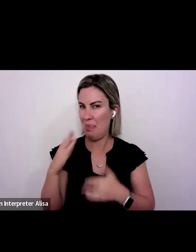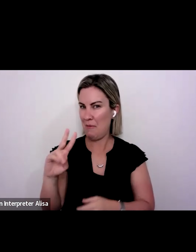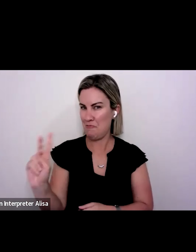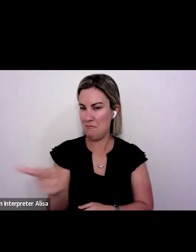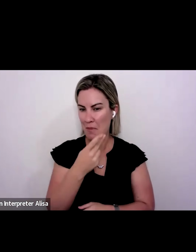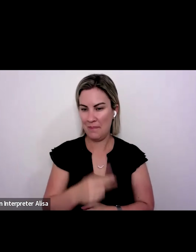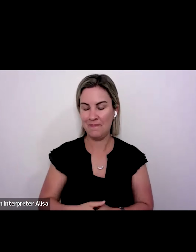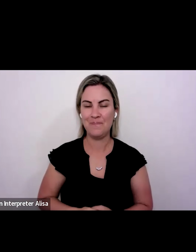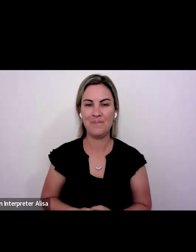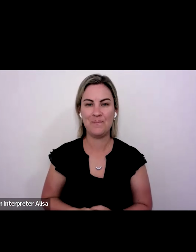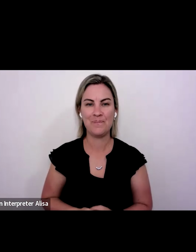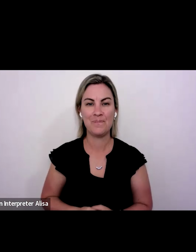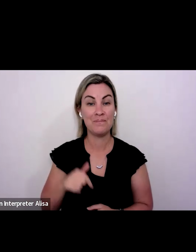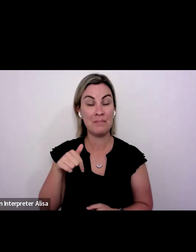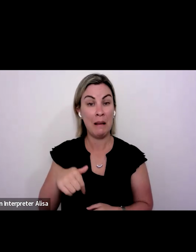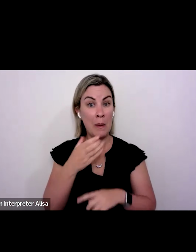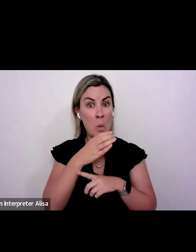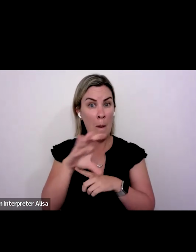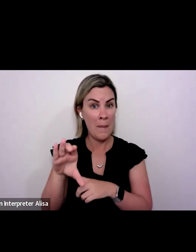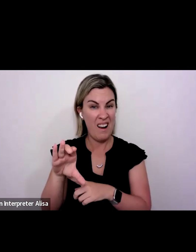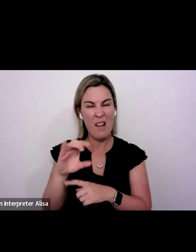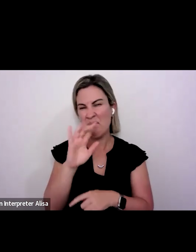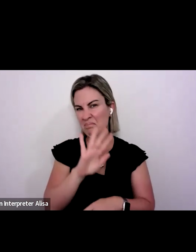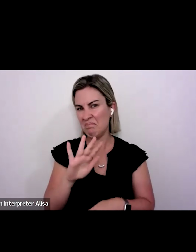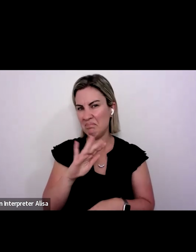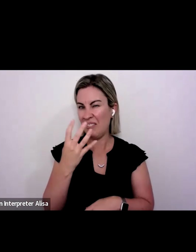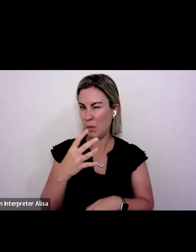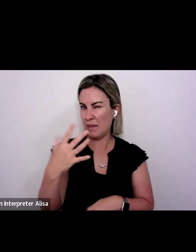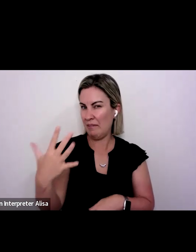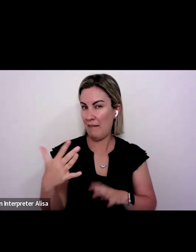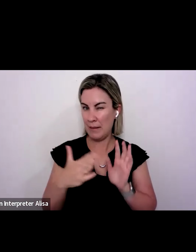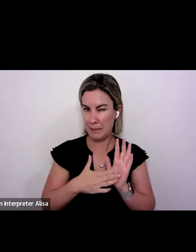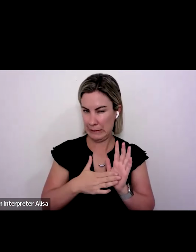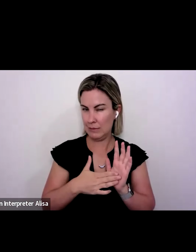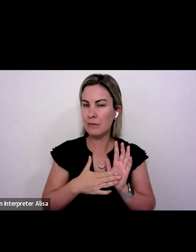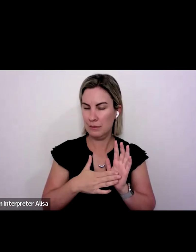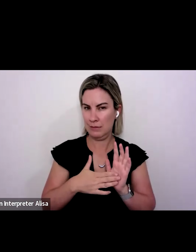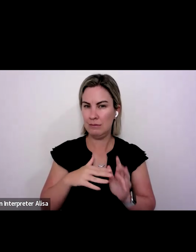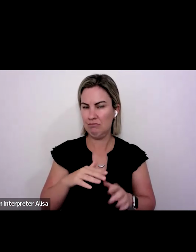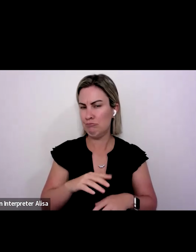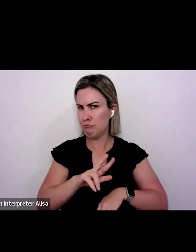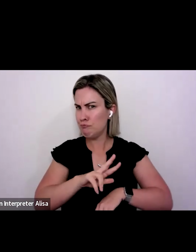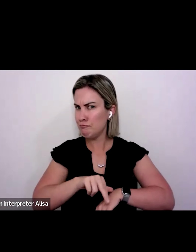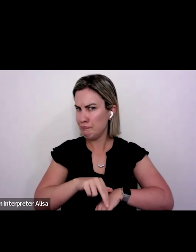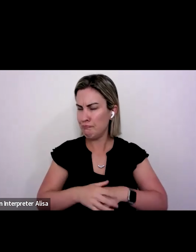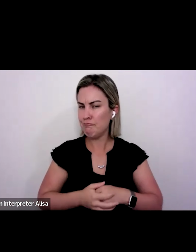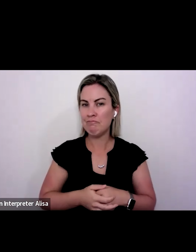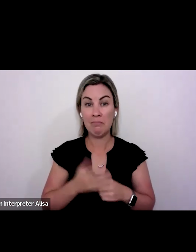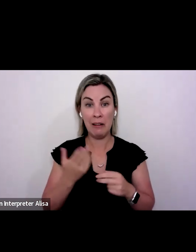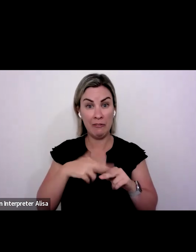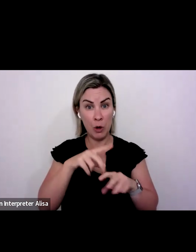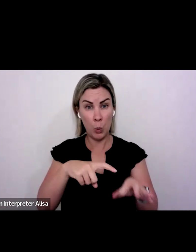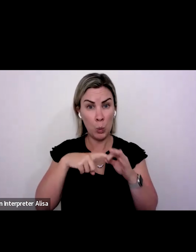The webinar runs for approximately 45 minutes. If you have any questions after the webinar, you can contact us directly.